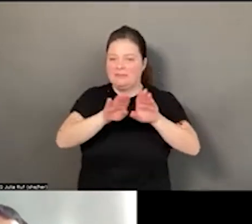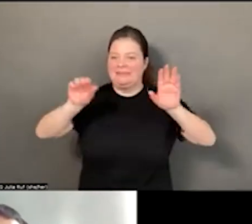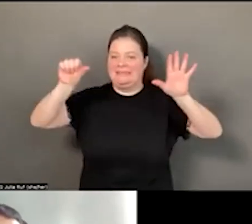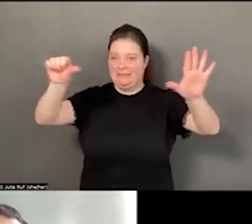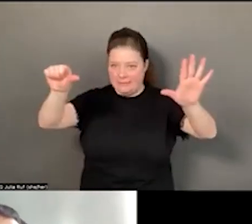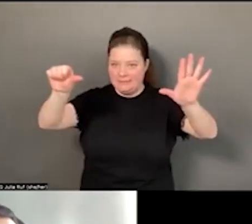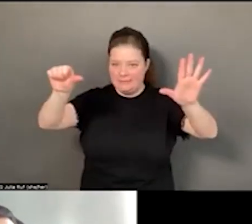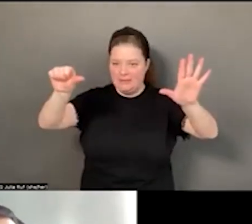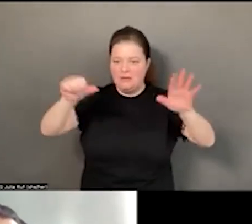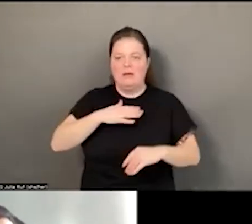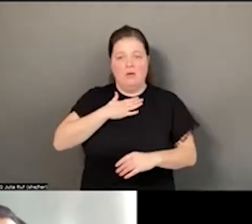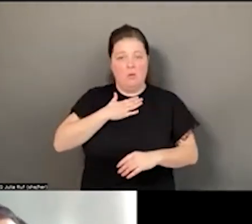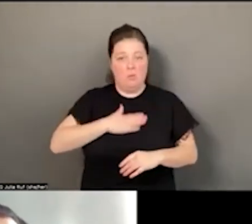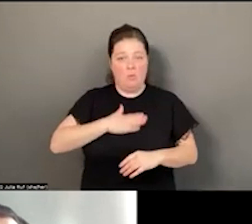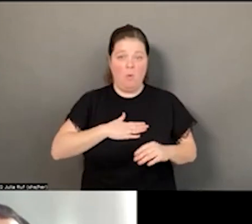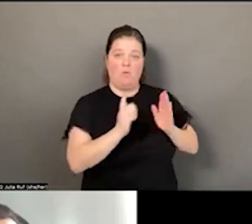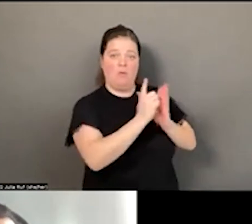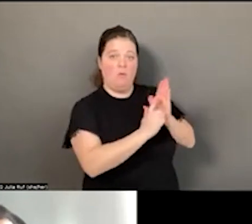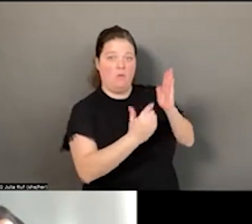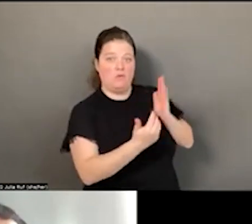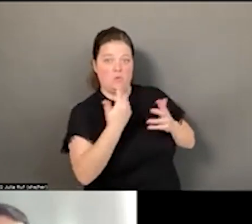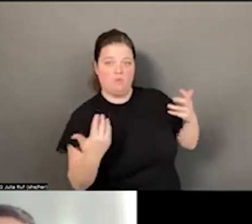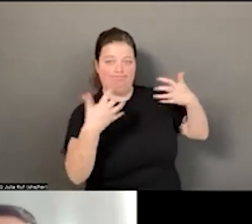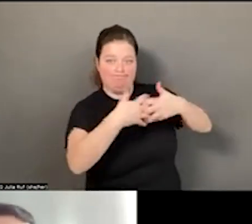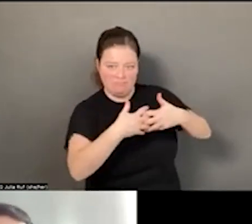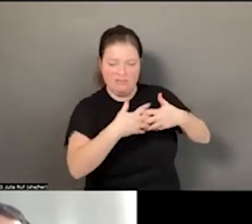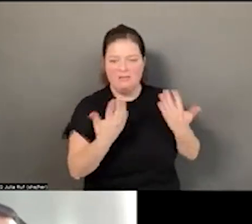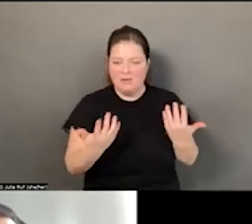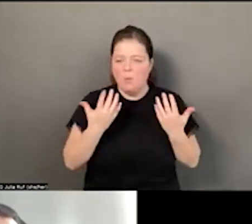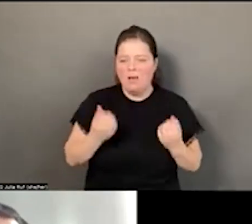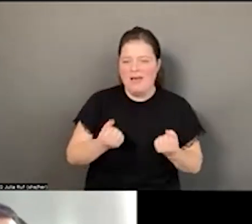So we really need these super technical documents for companies and public